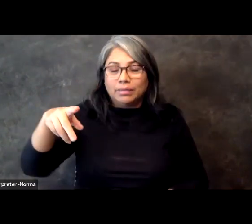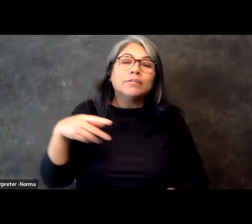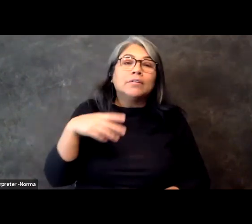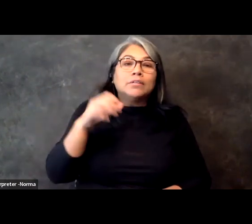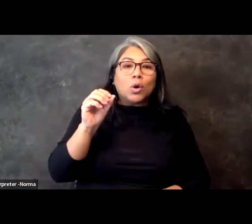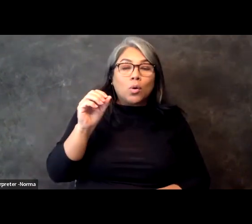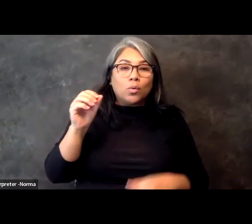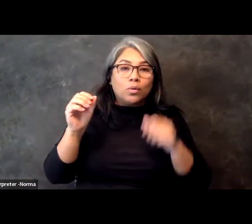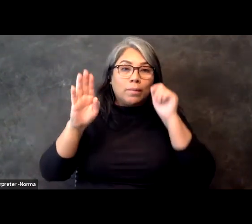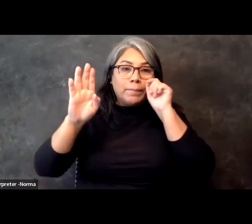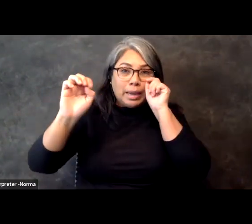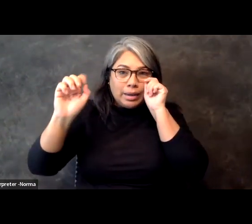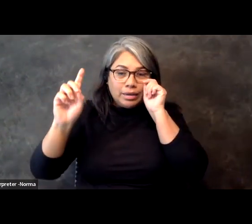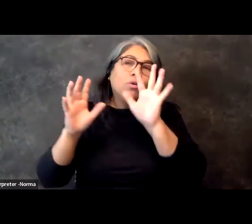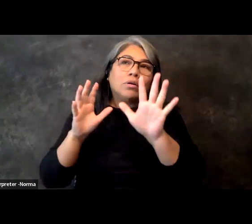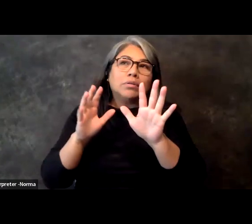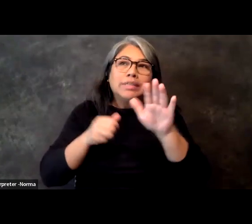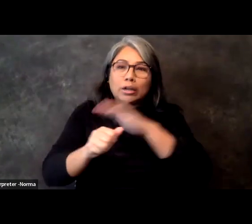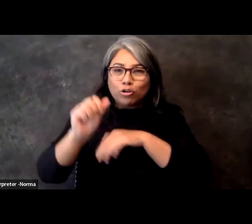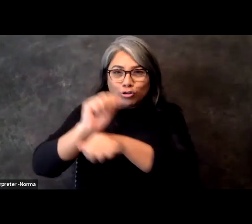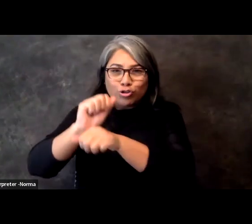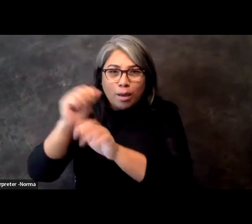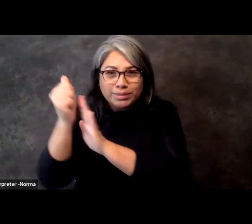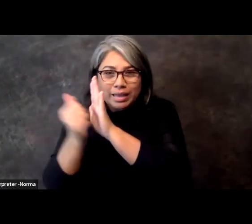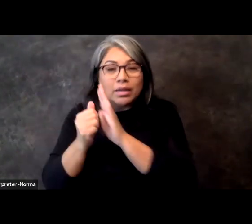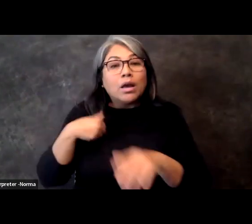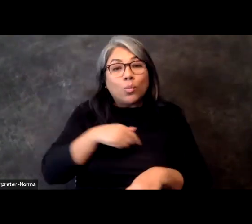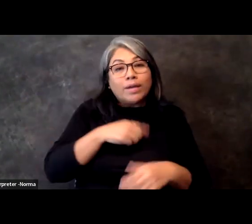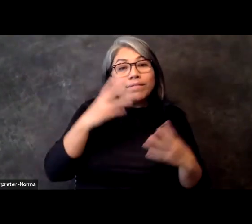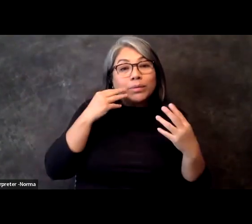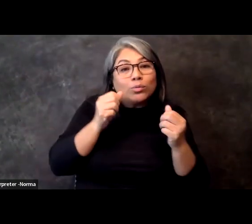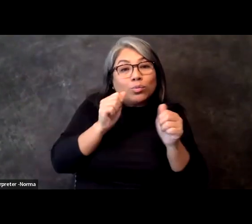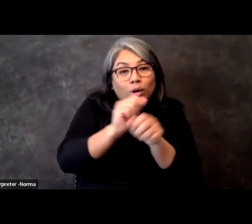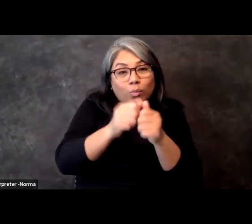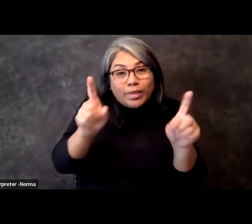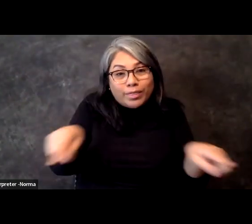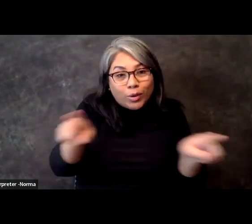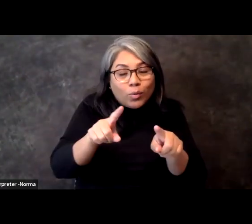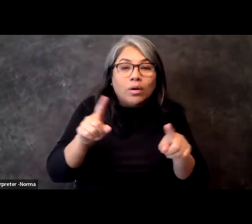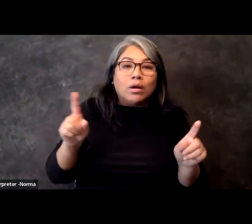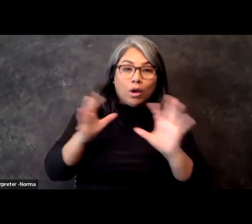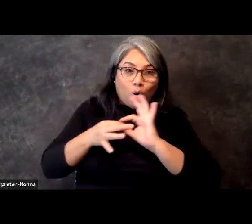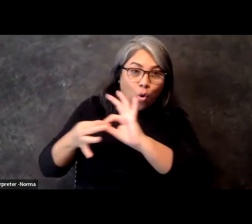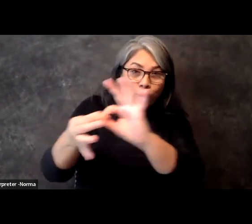We have had the experience in working with you, coordinating 49 of the get connected